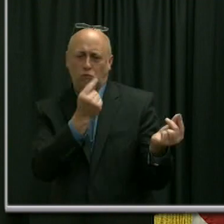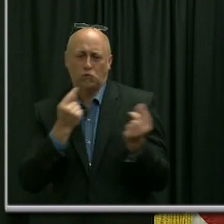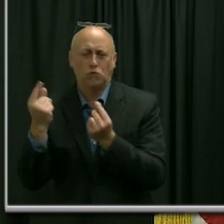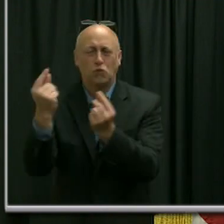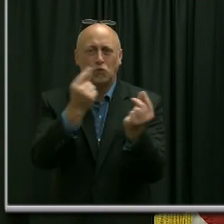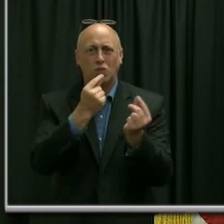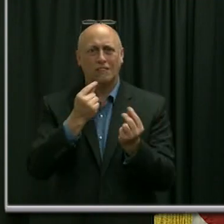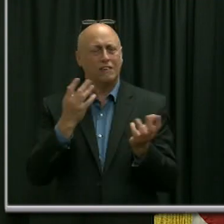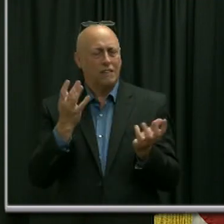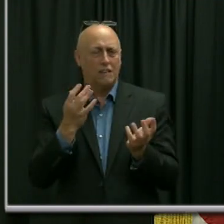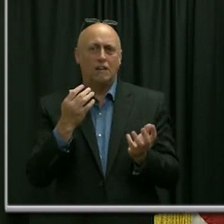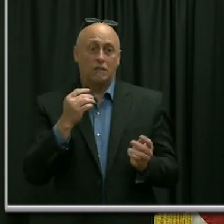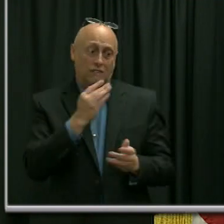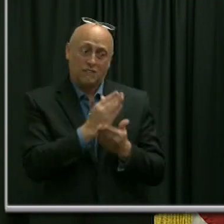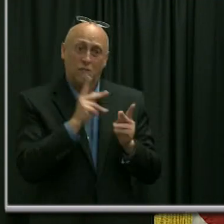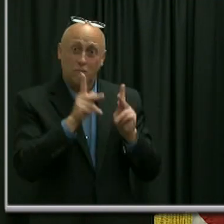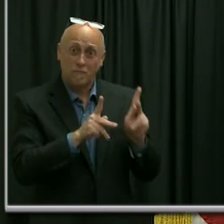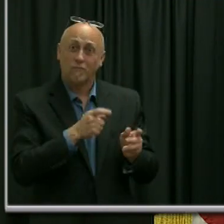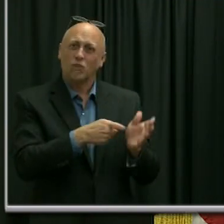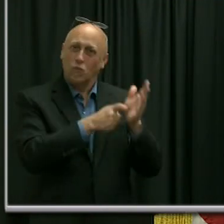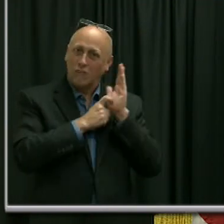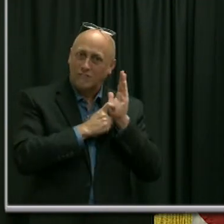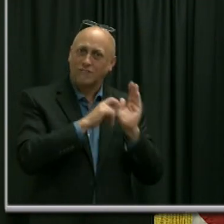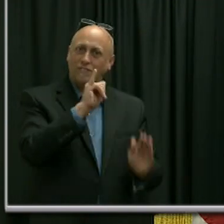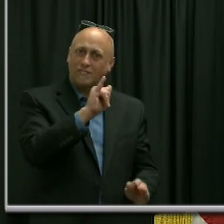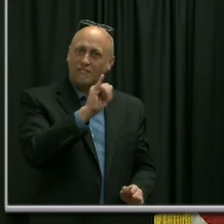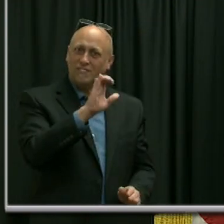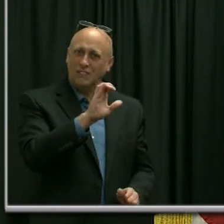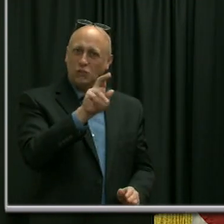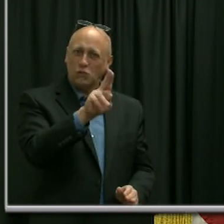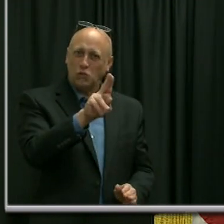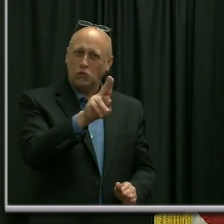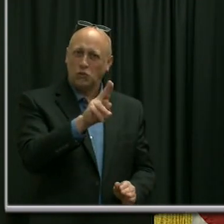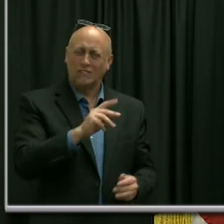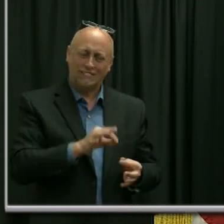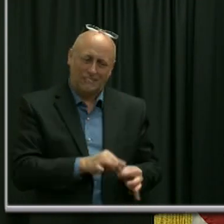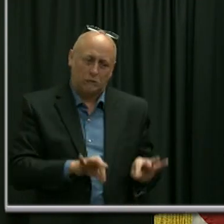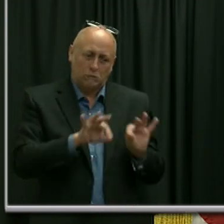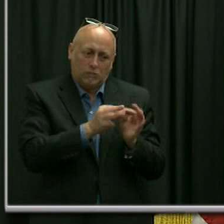PRECIOUS HEALTHCARE RESOURCES TO CARE FOR THOSE WHO WE KNOW